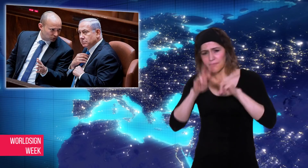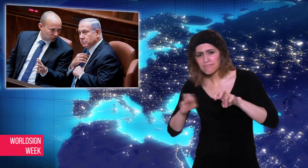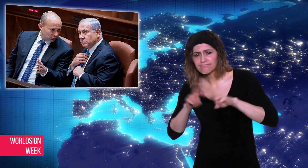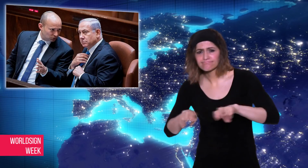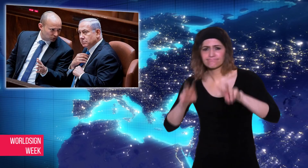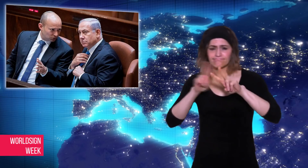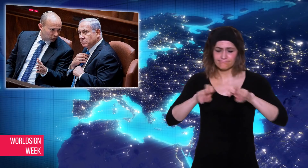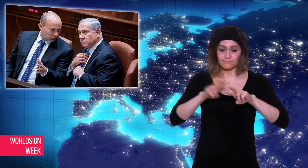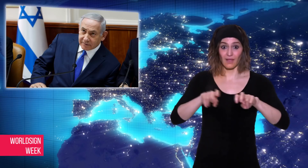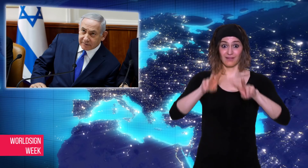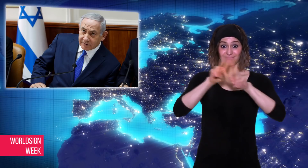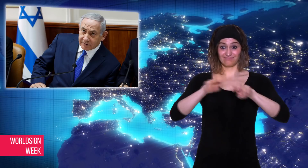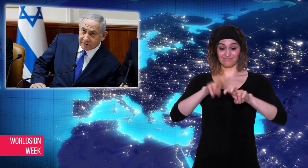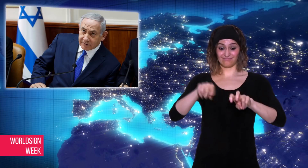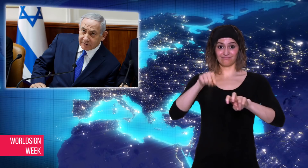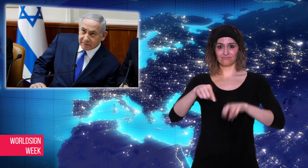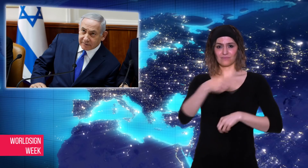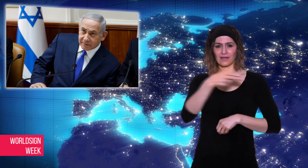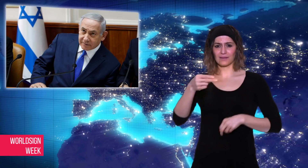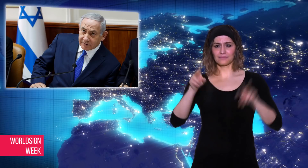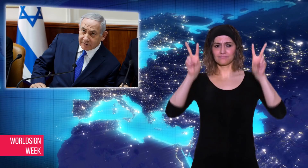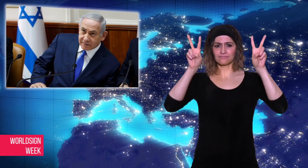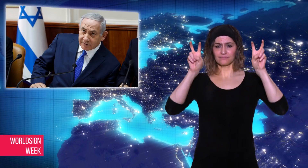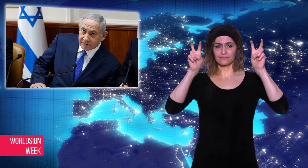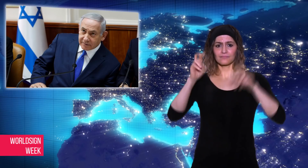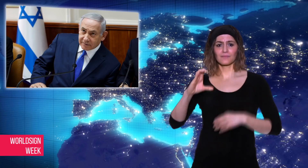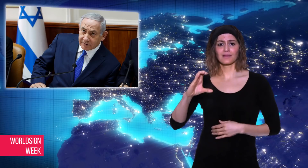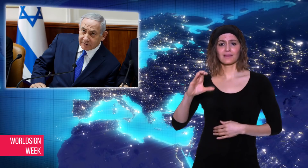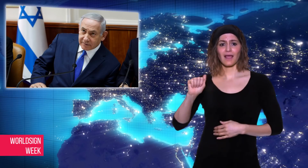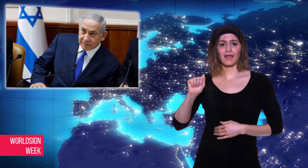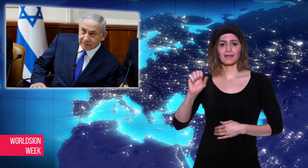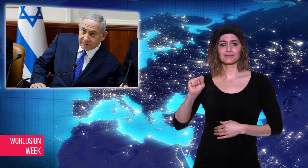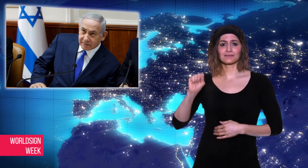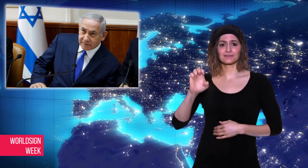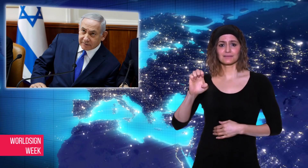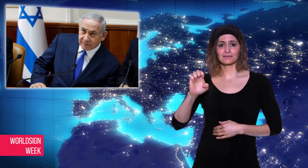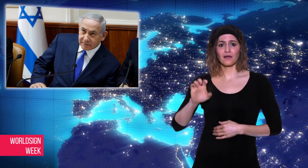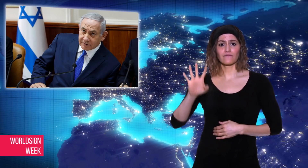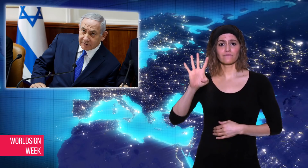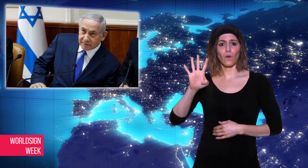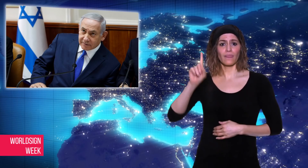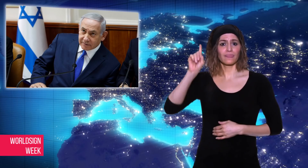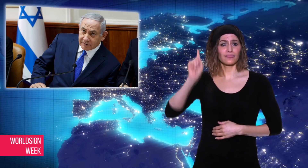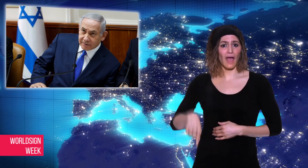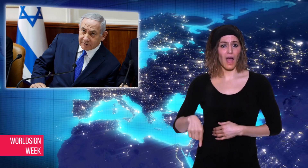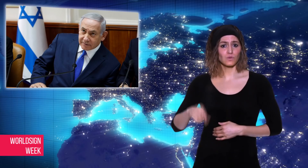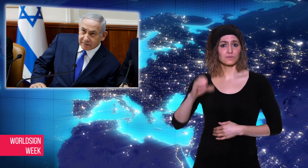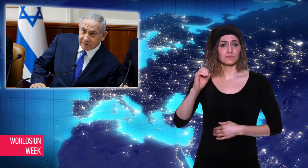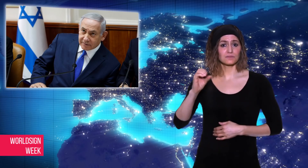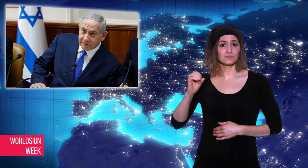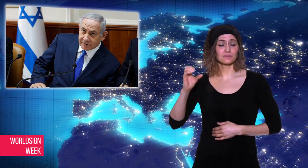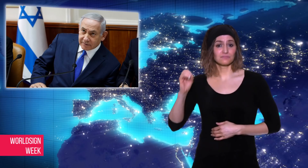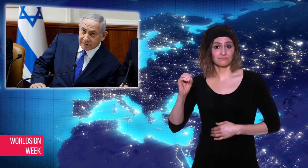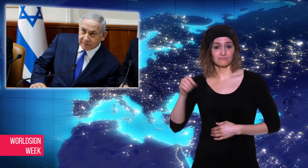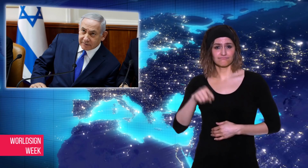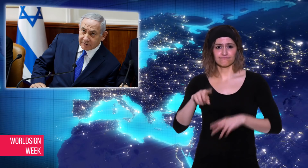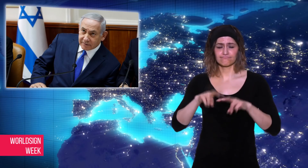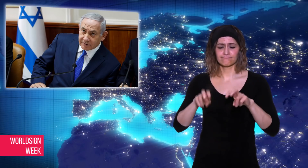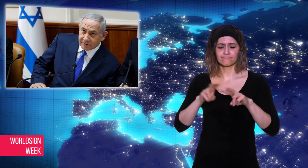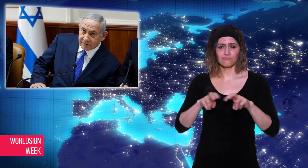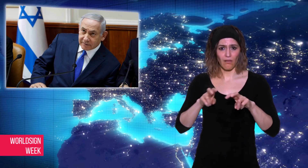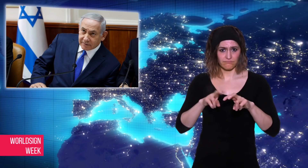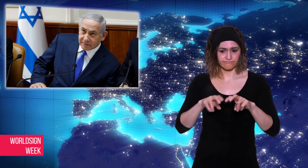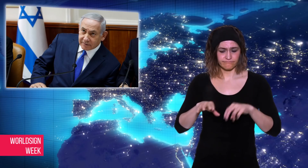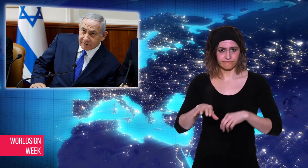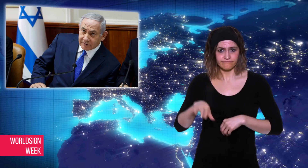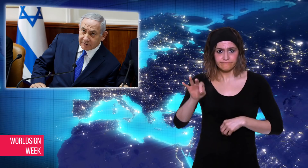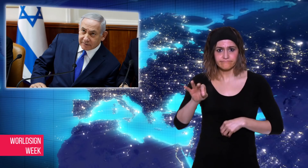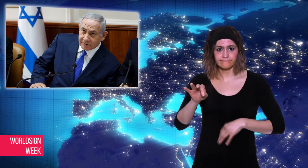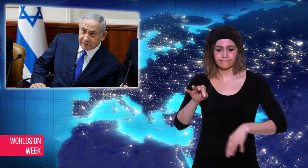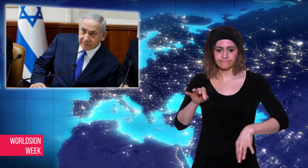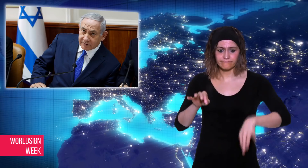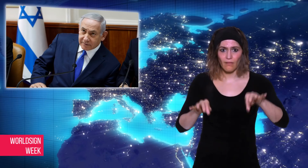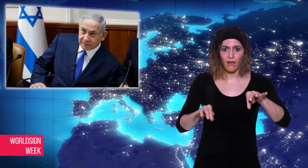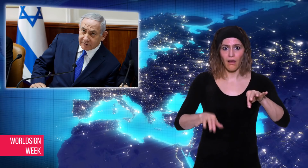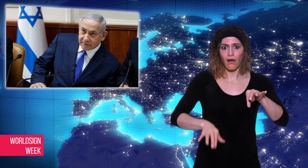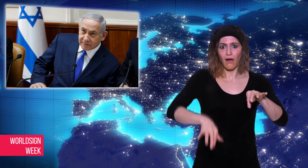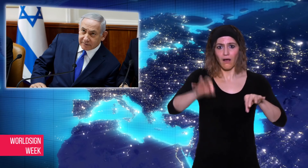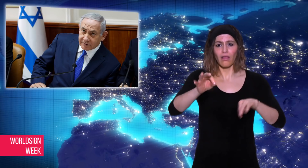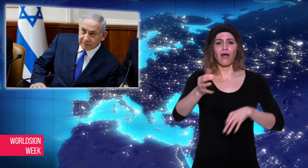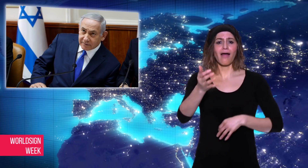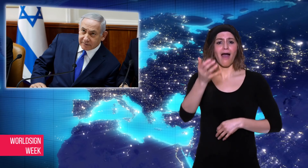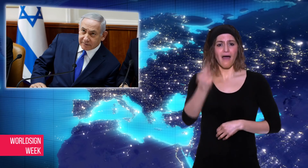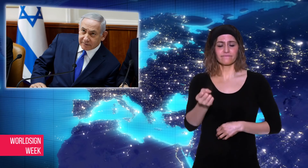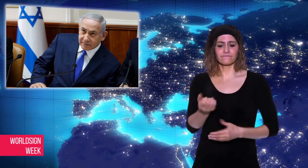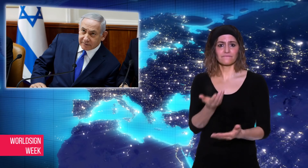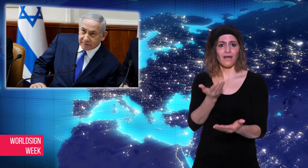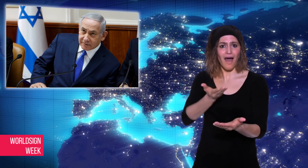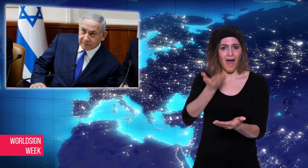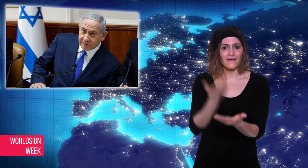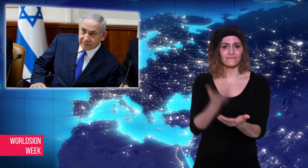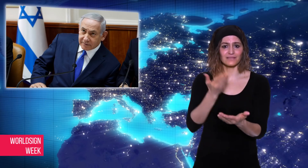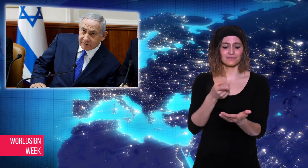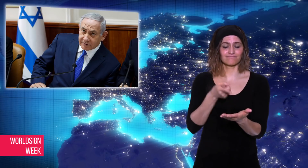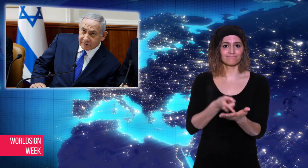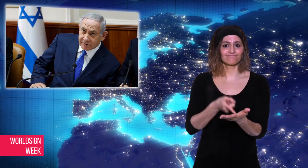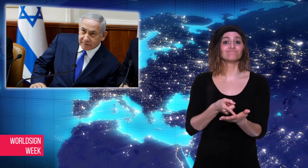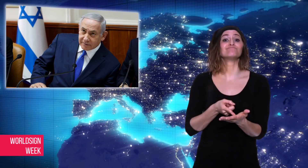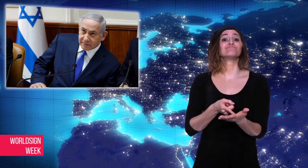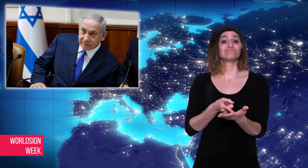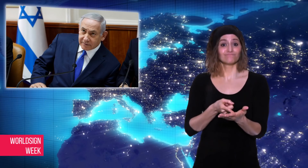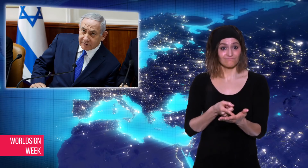The recommendation was made to the attorney general after